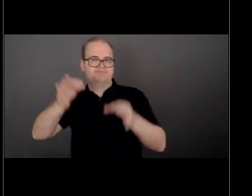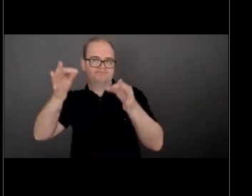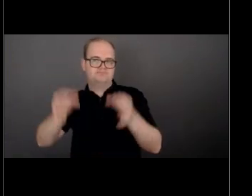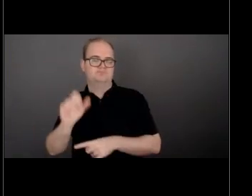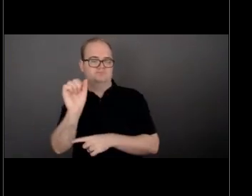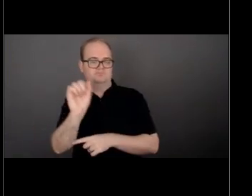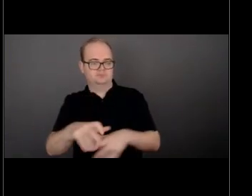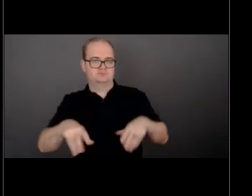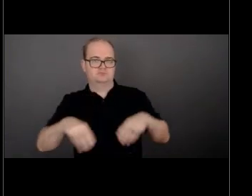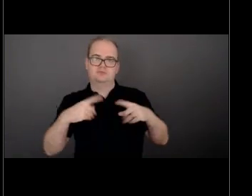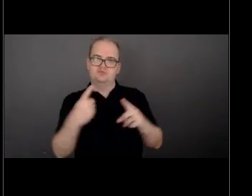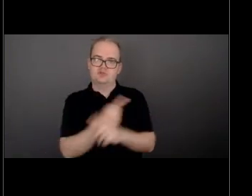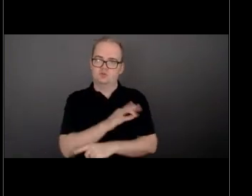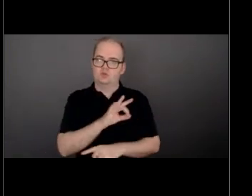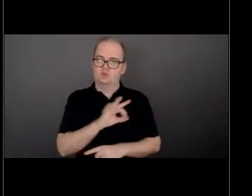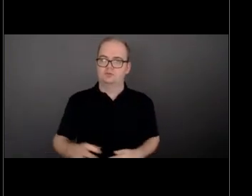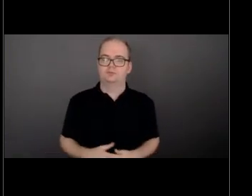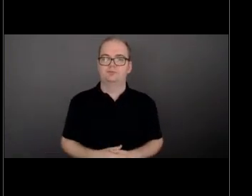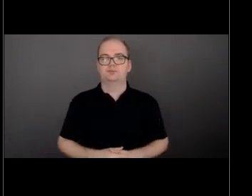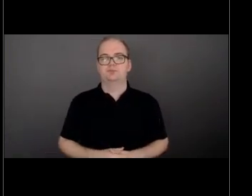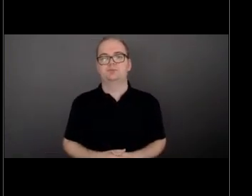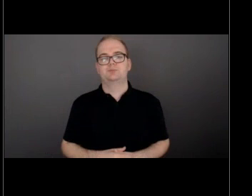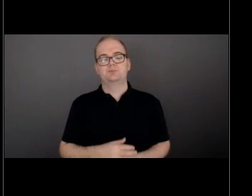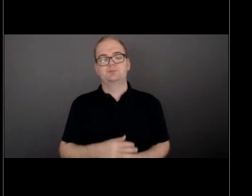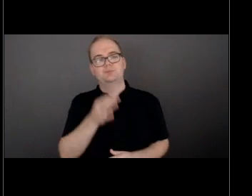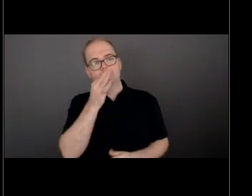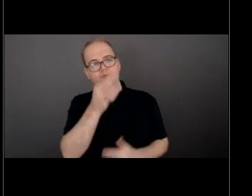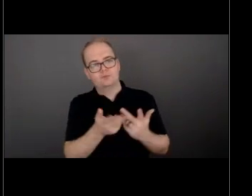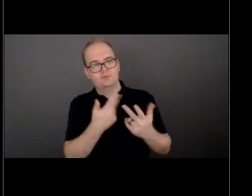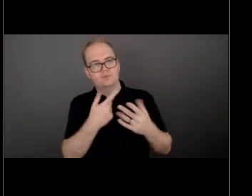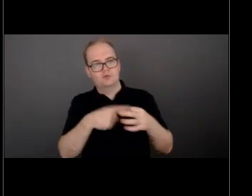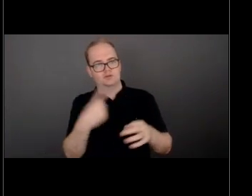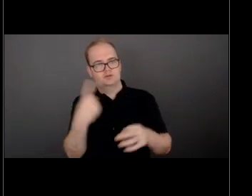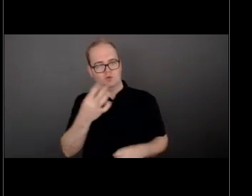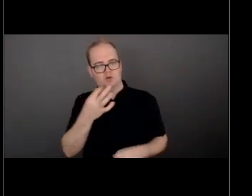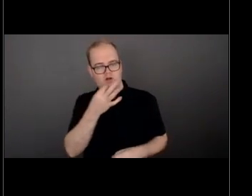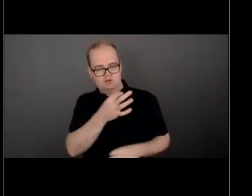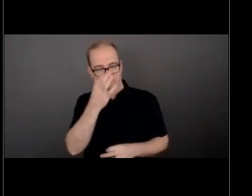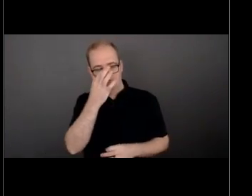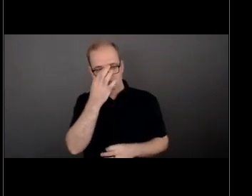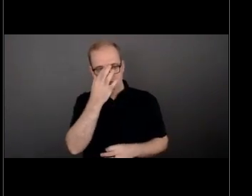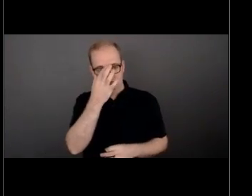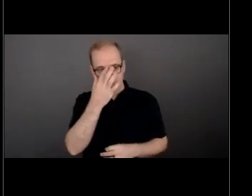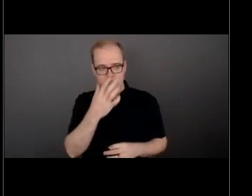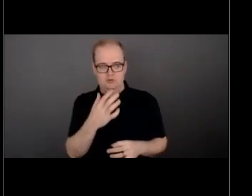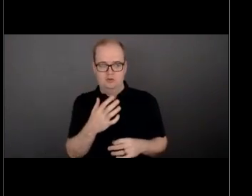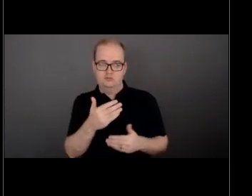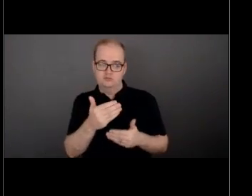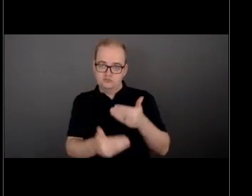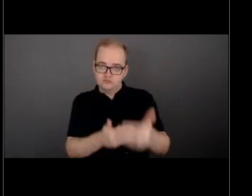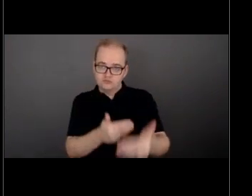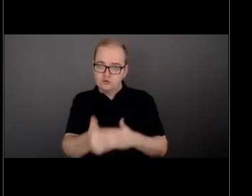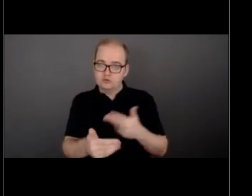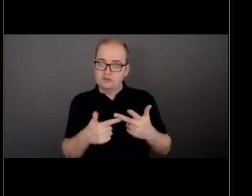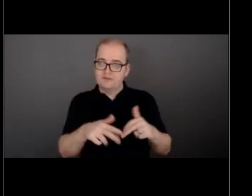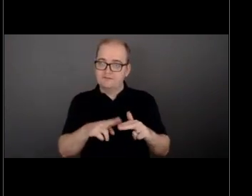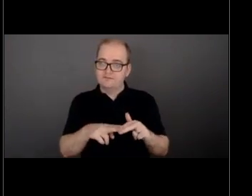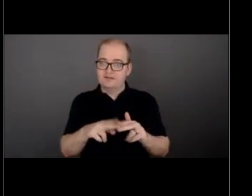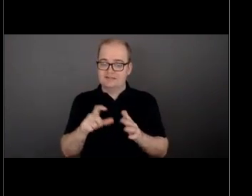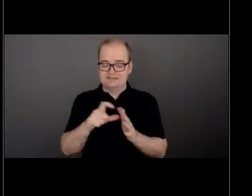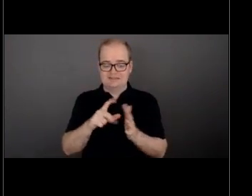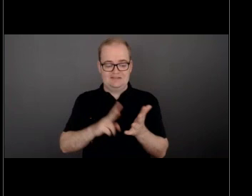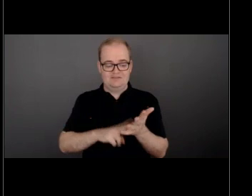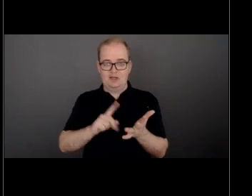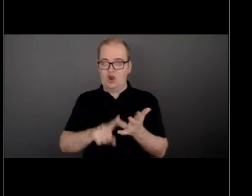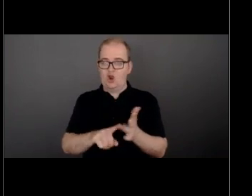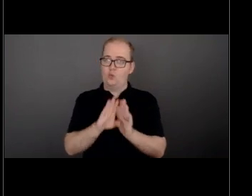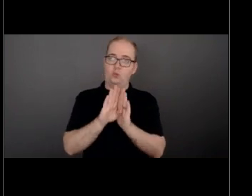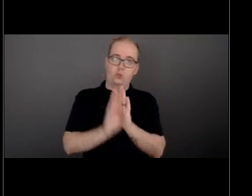And Daisy, is it a similar process, someone is asking, for removing the DVO altogether?